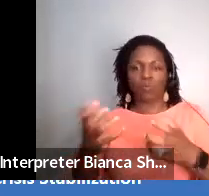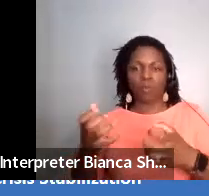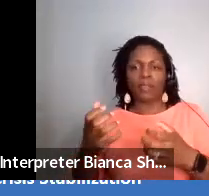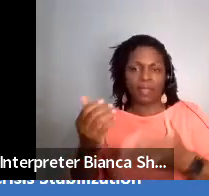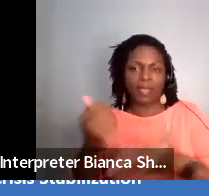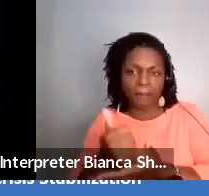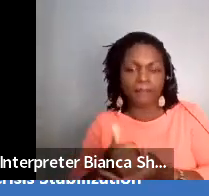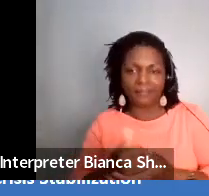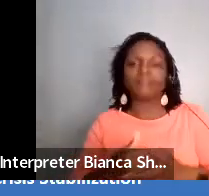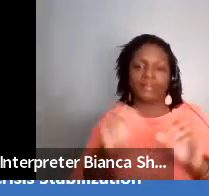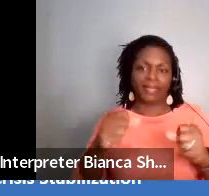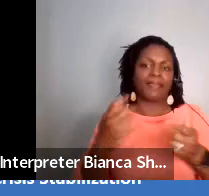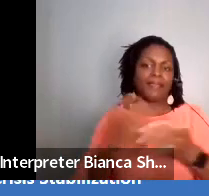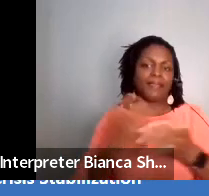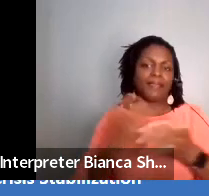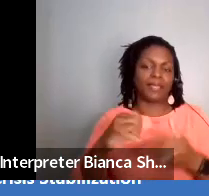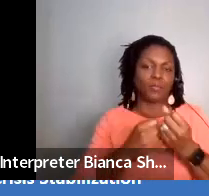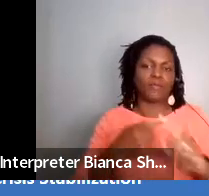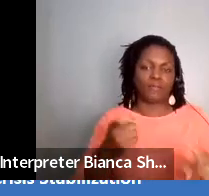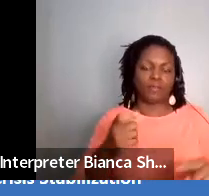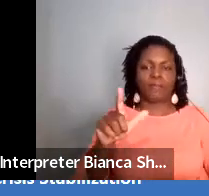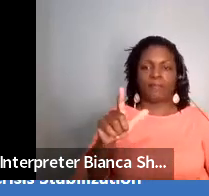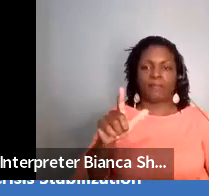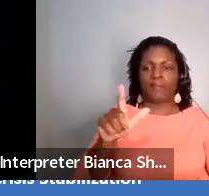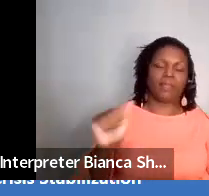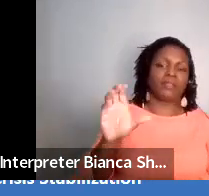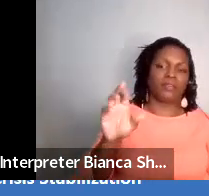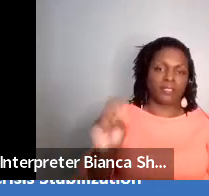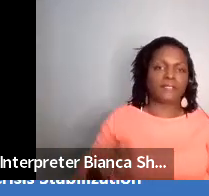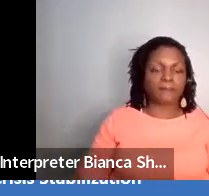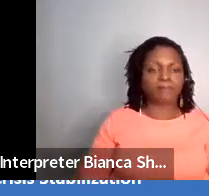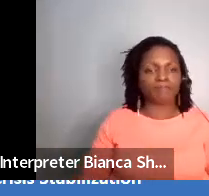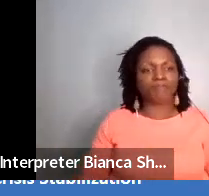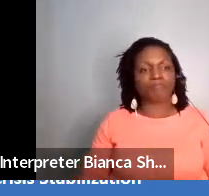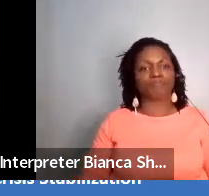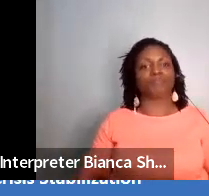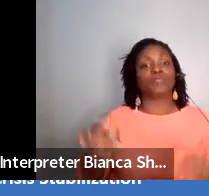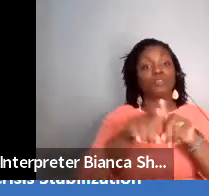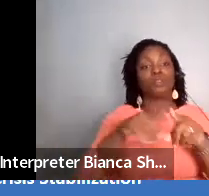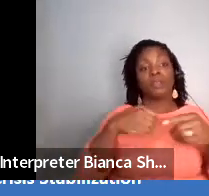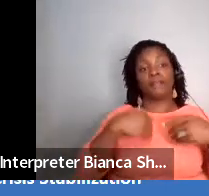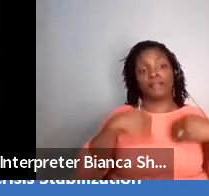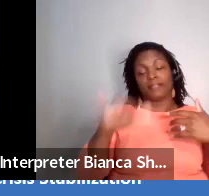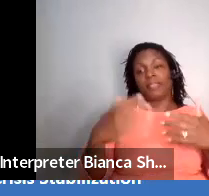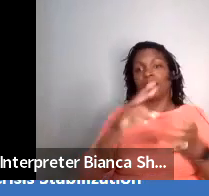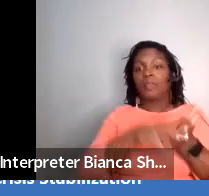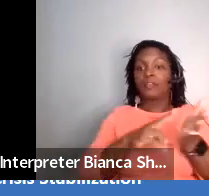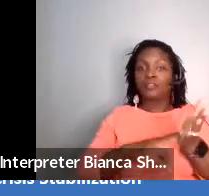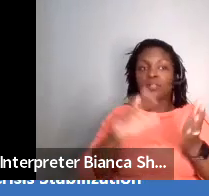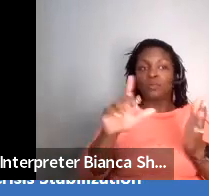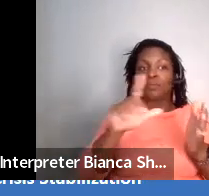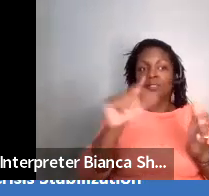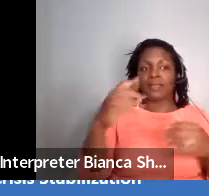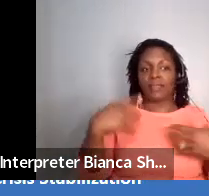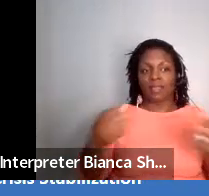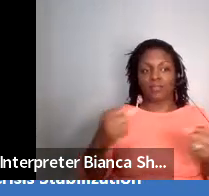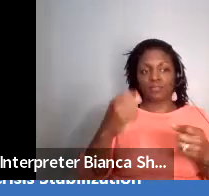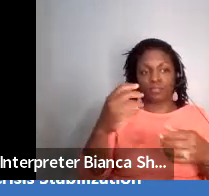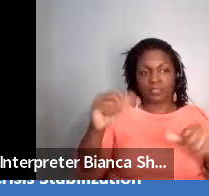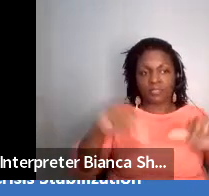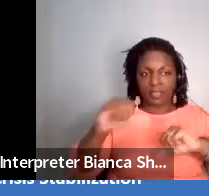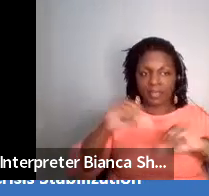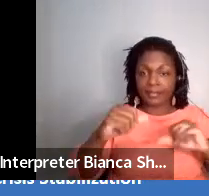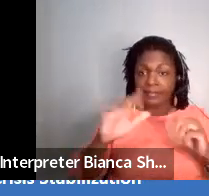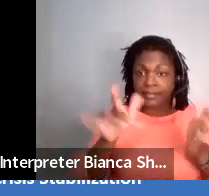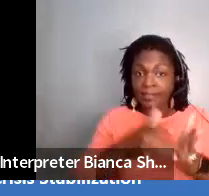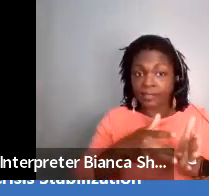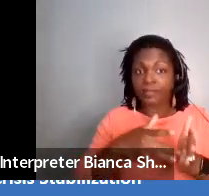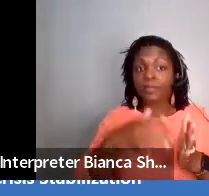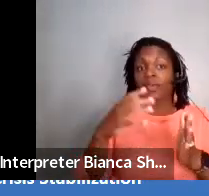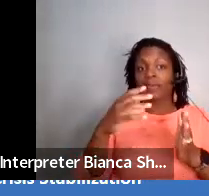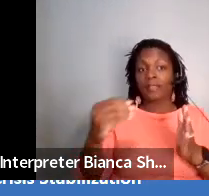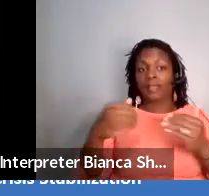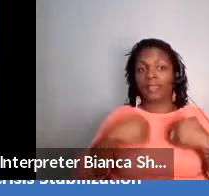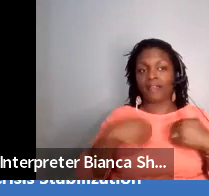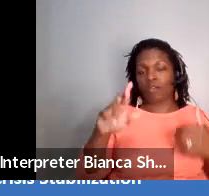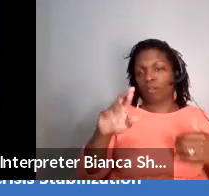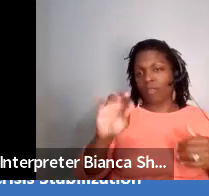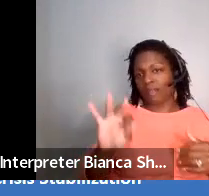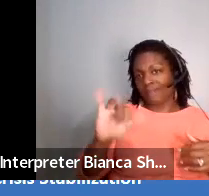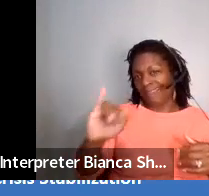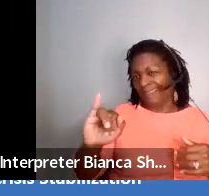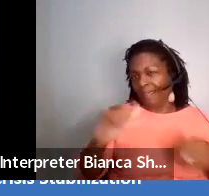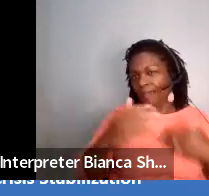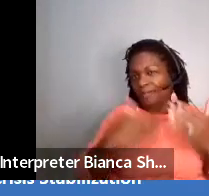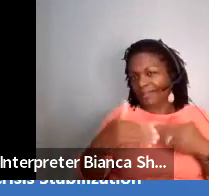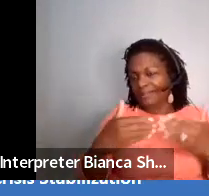So we have. we partner with Louisiana State University Health Sciences Center as the contractor for developing Louisiana crisis response system. and they have been going through an Rfi process to identify providers for the various